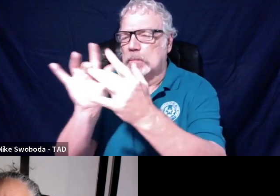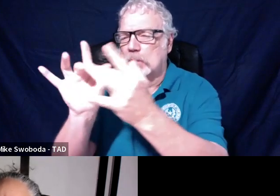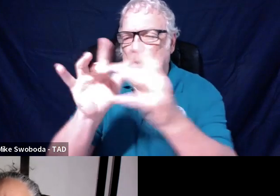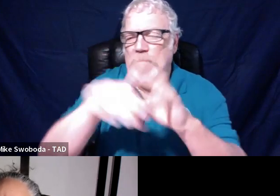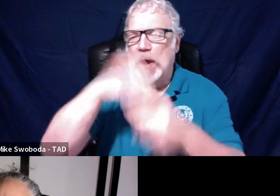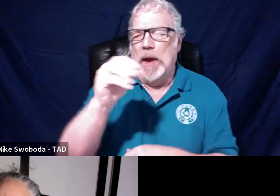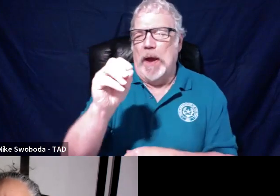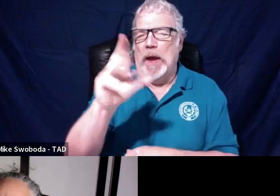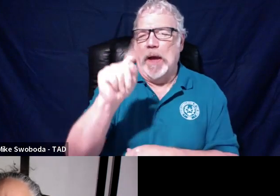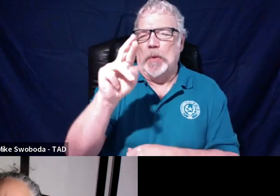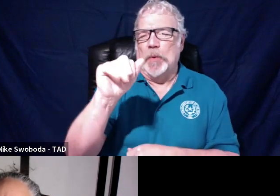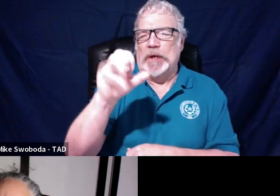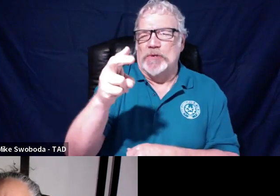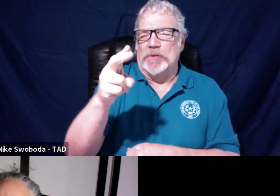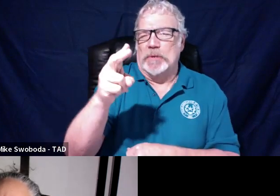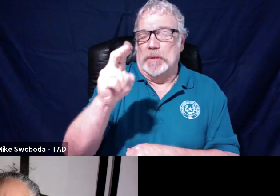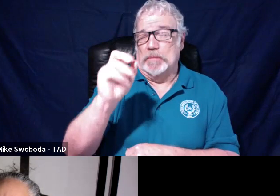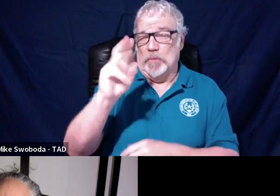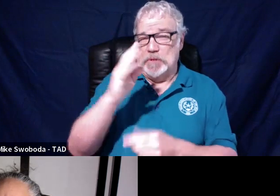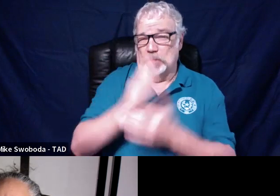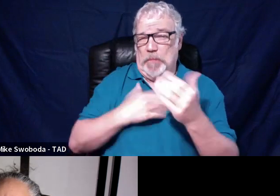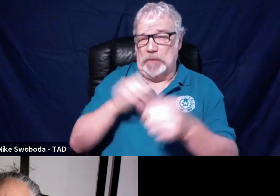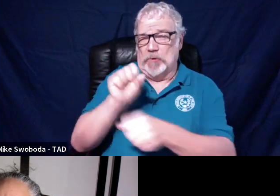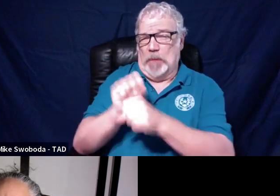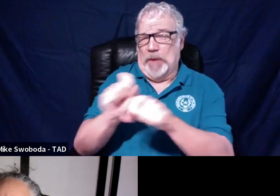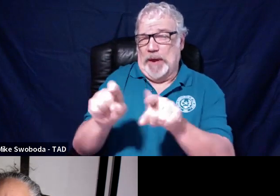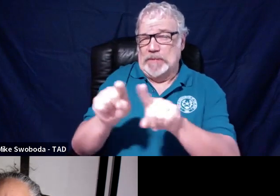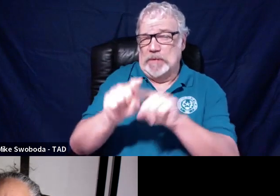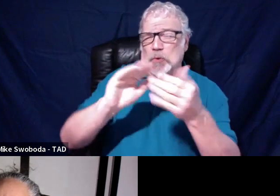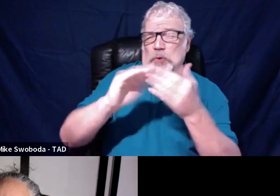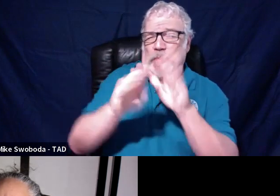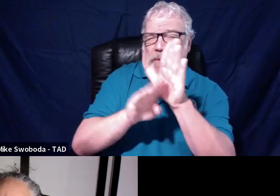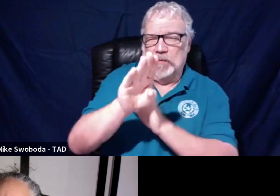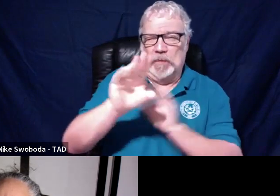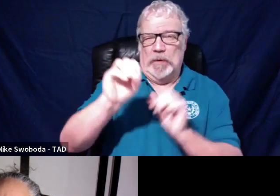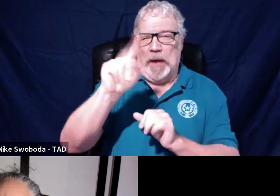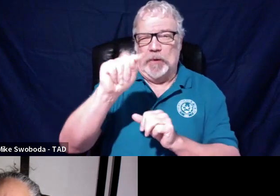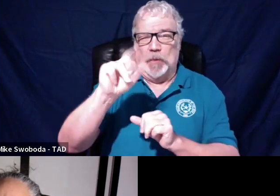vast state, and we are here to protect and provide